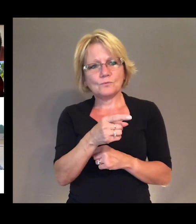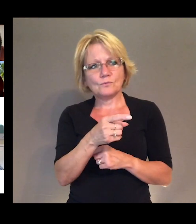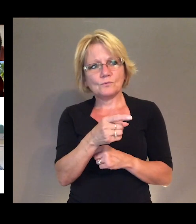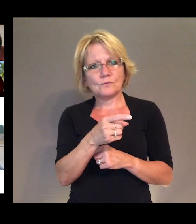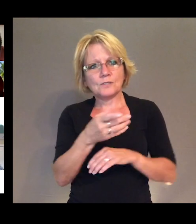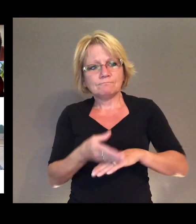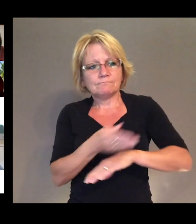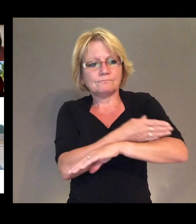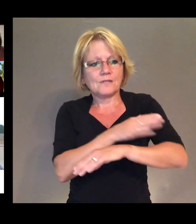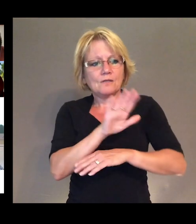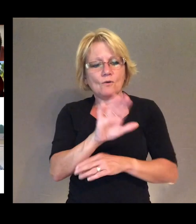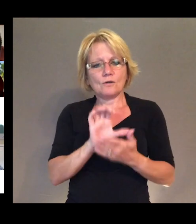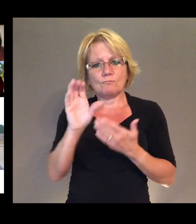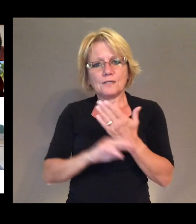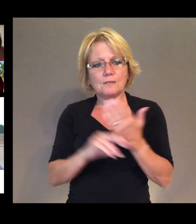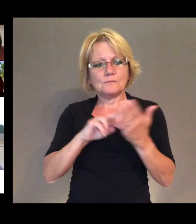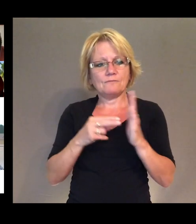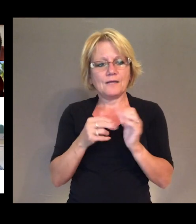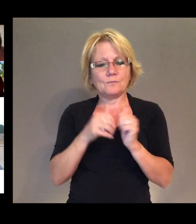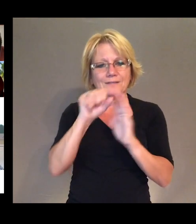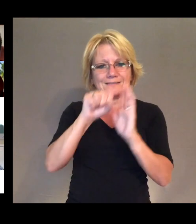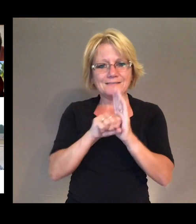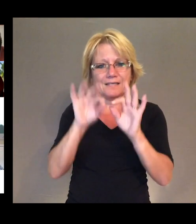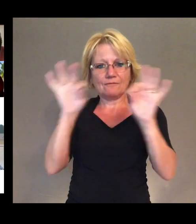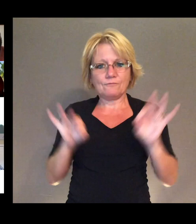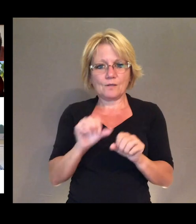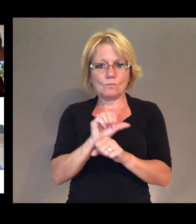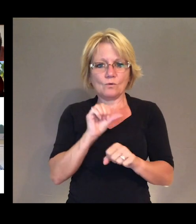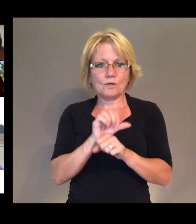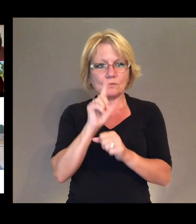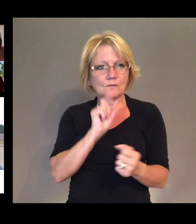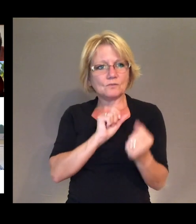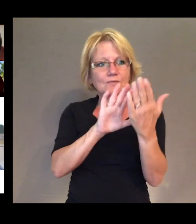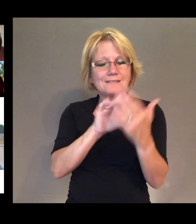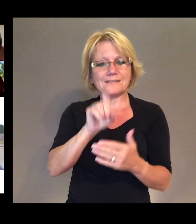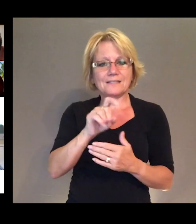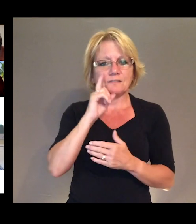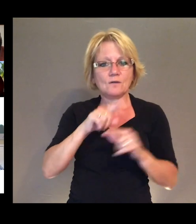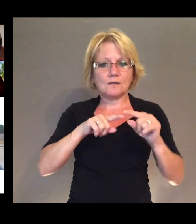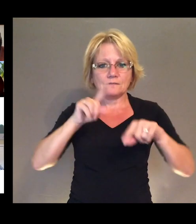which is defined by state frameworks to address the needs of diverse population of students.